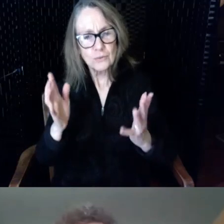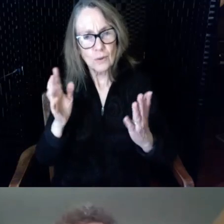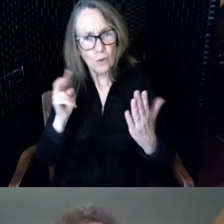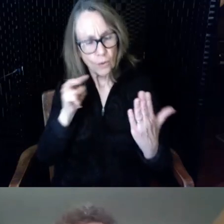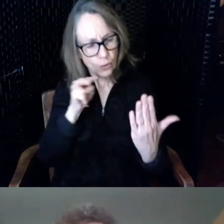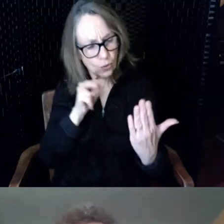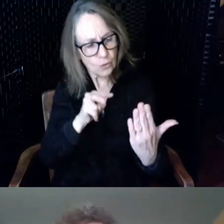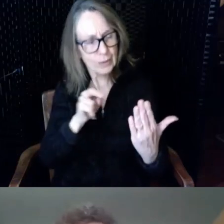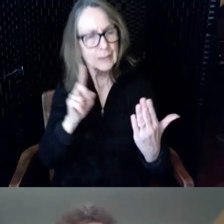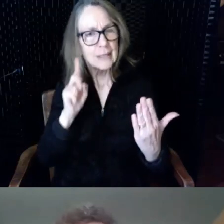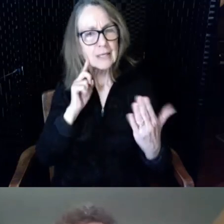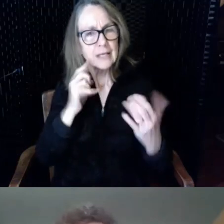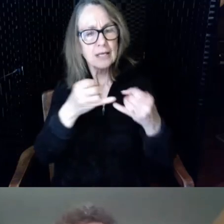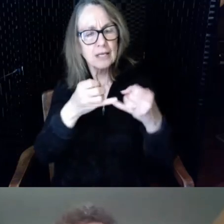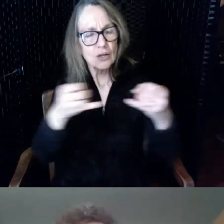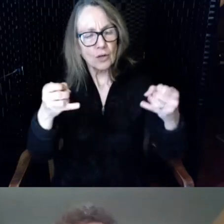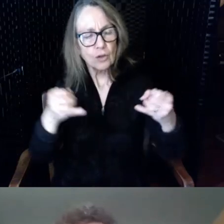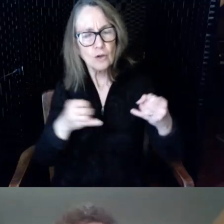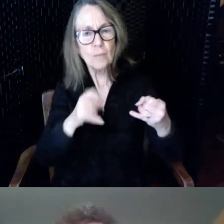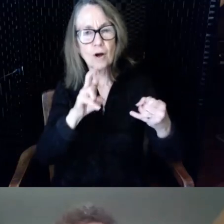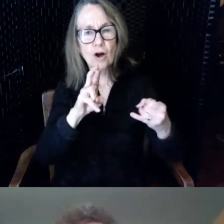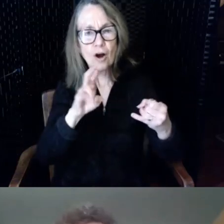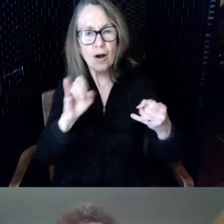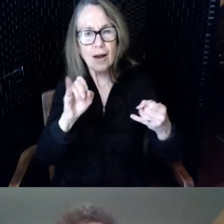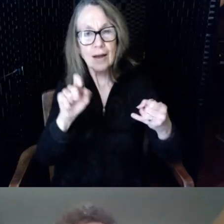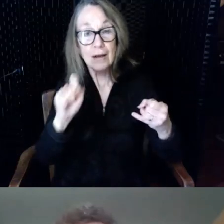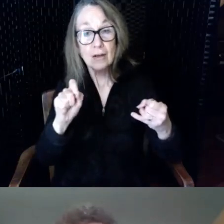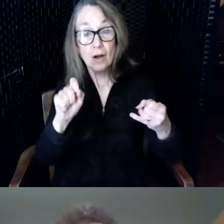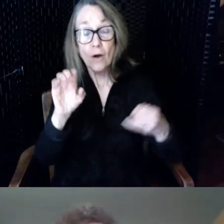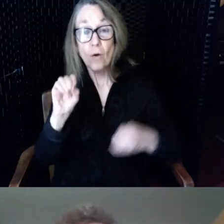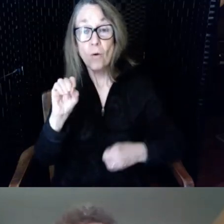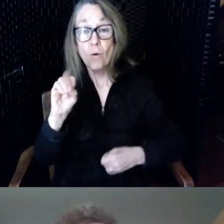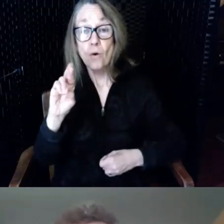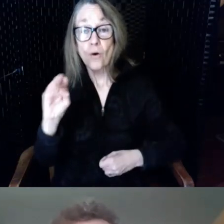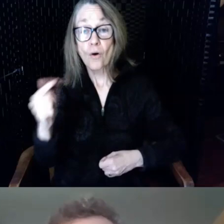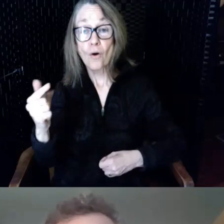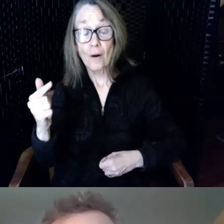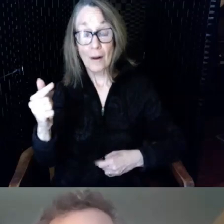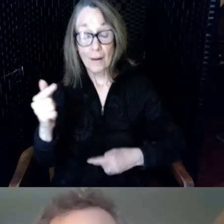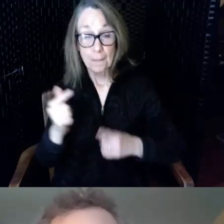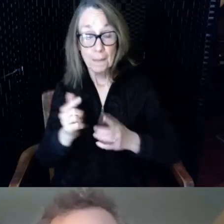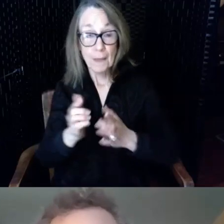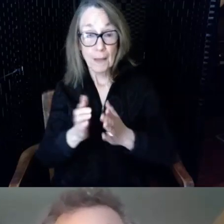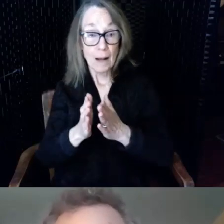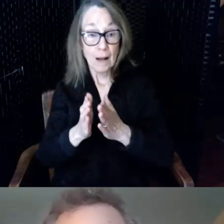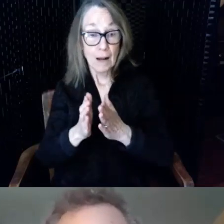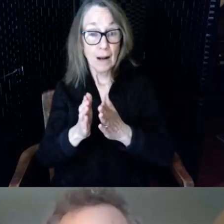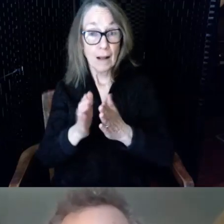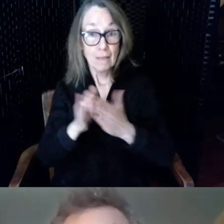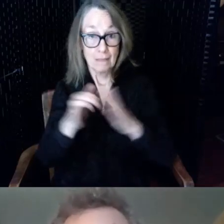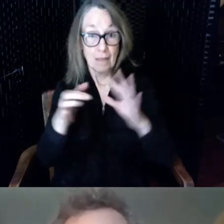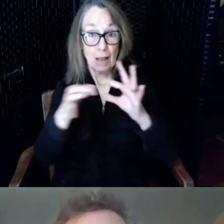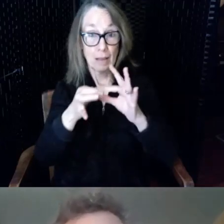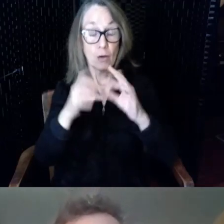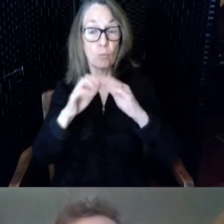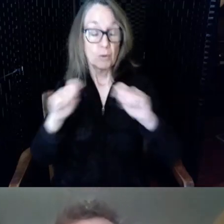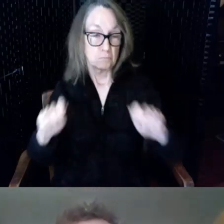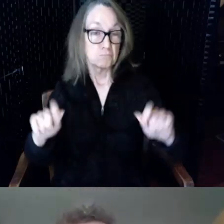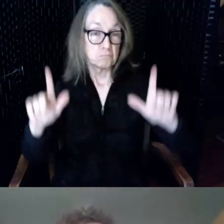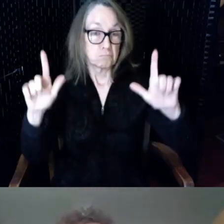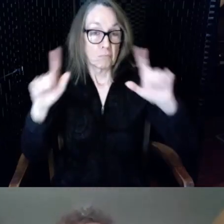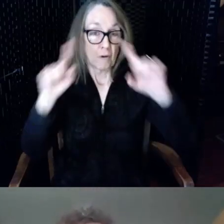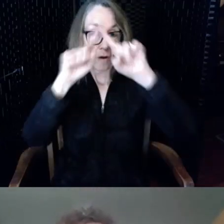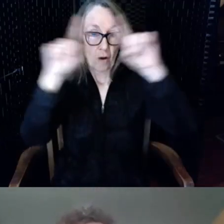hearingloopRI.org and I'll ask that link be put up on the screen at the end